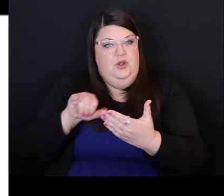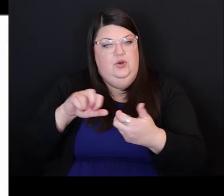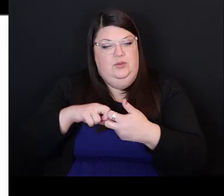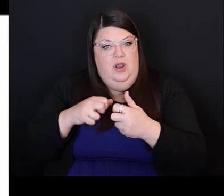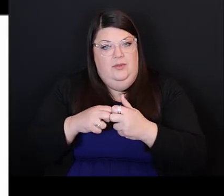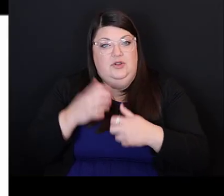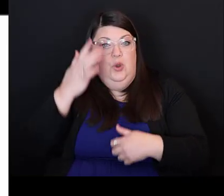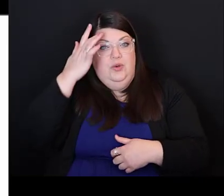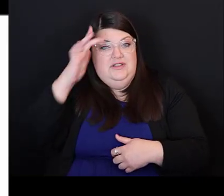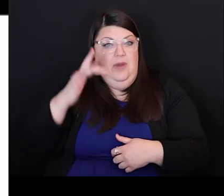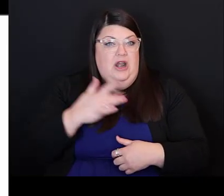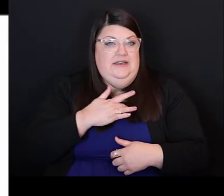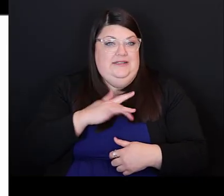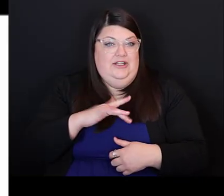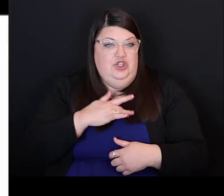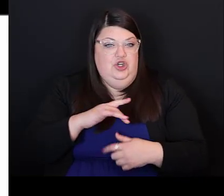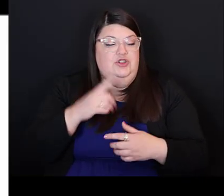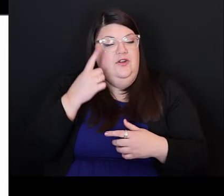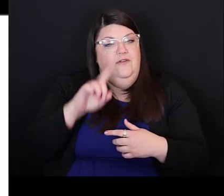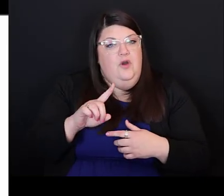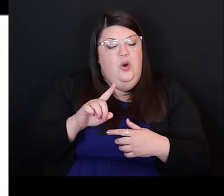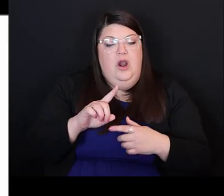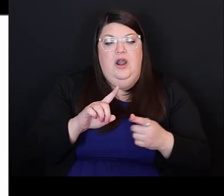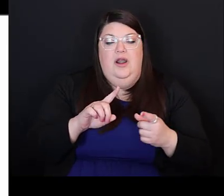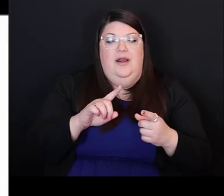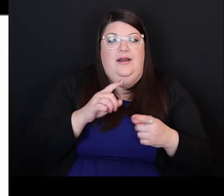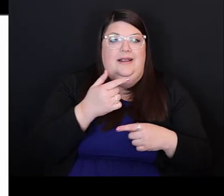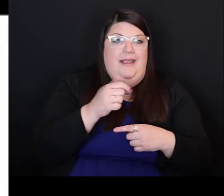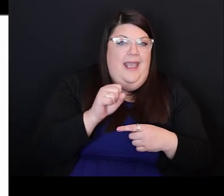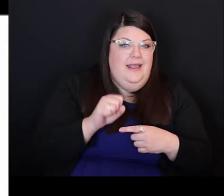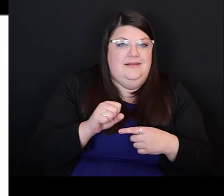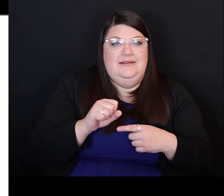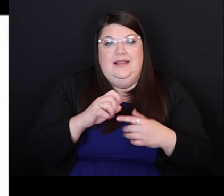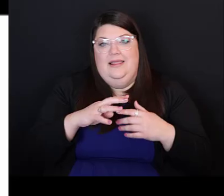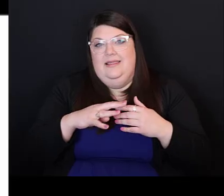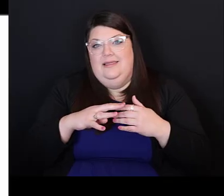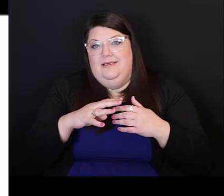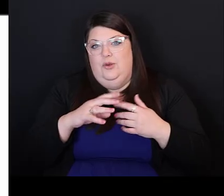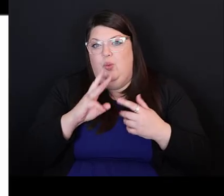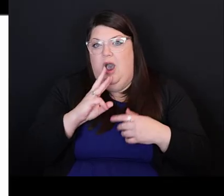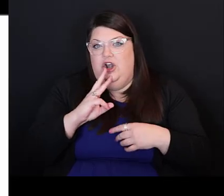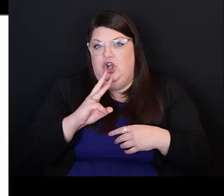For example, smart sensors for smoke, carbon monoxide, water leaks, or smart thermostat.